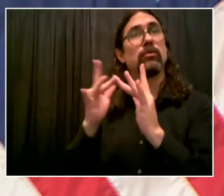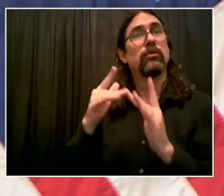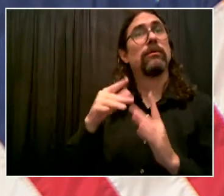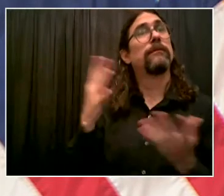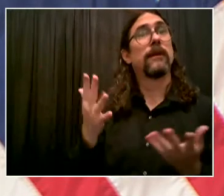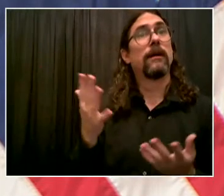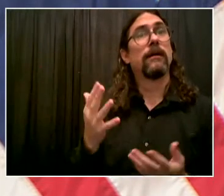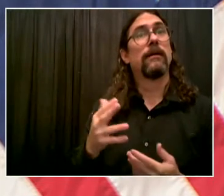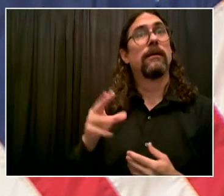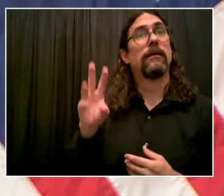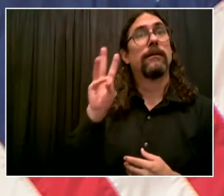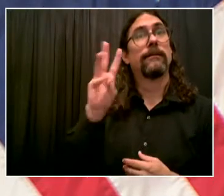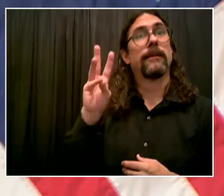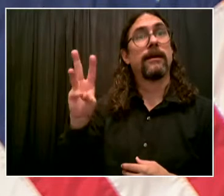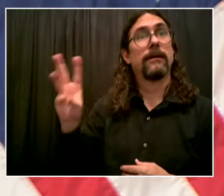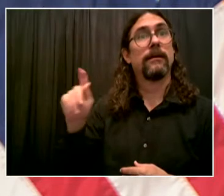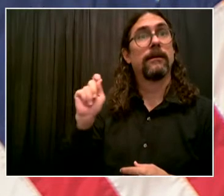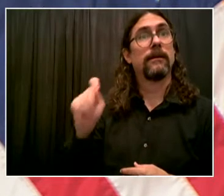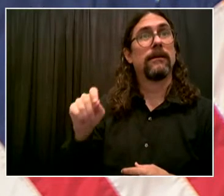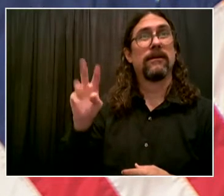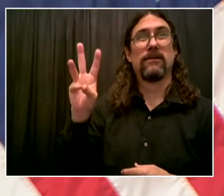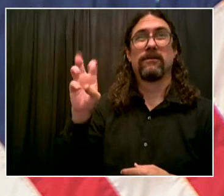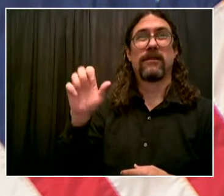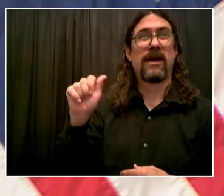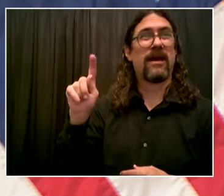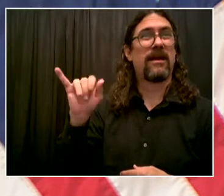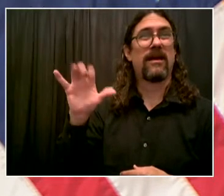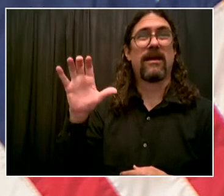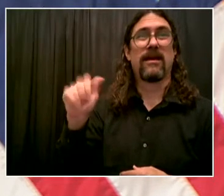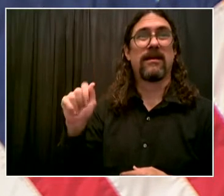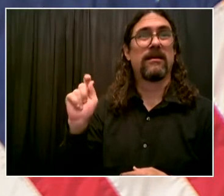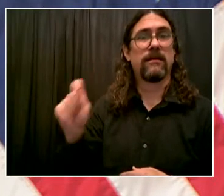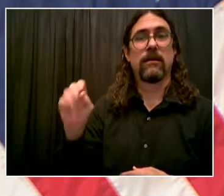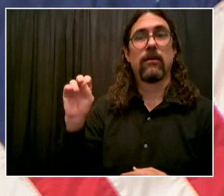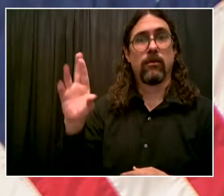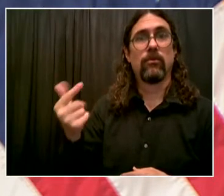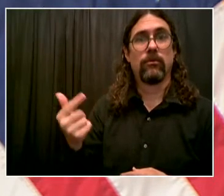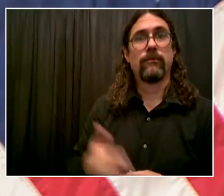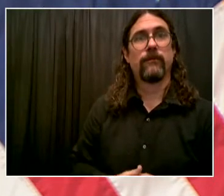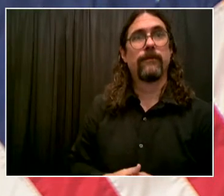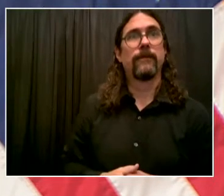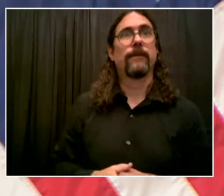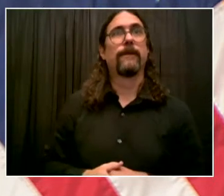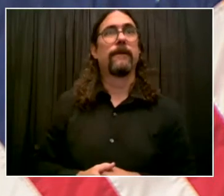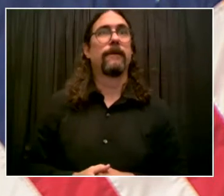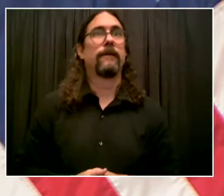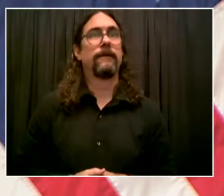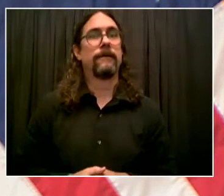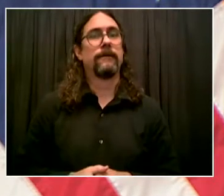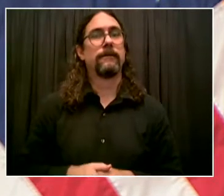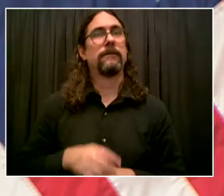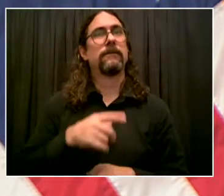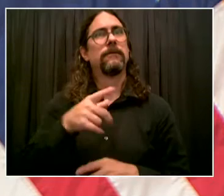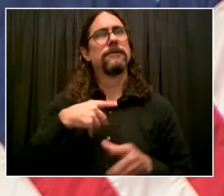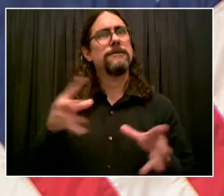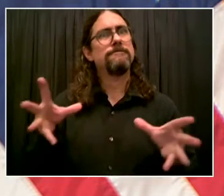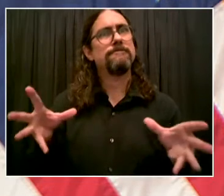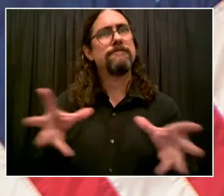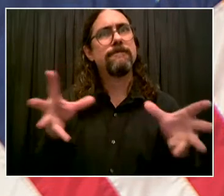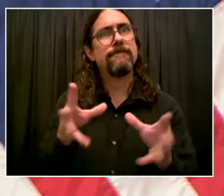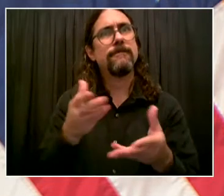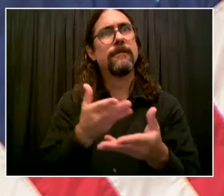OF TIME ON THE